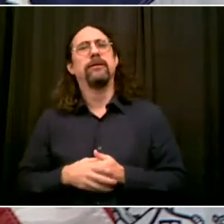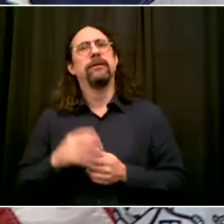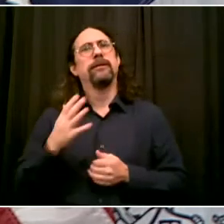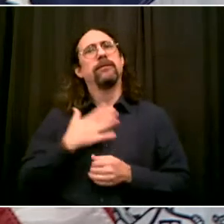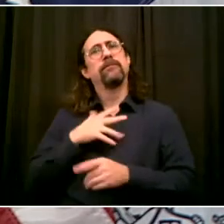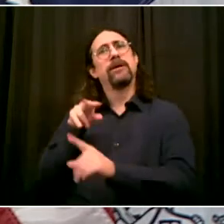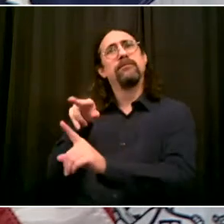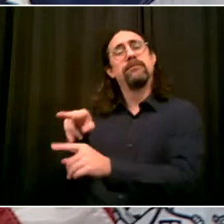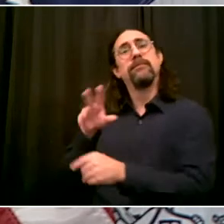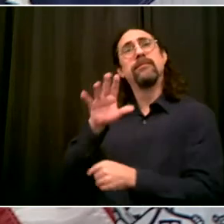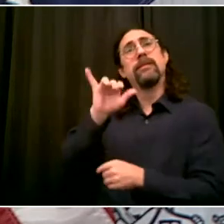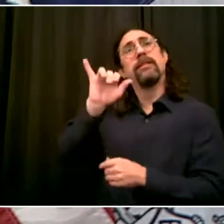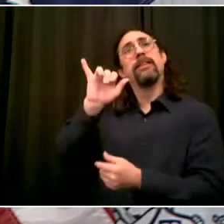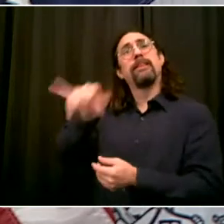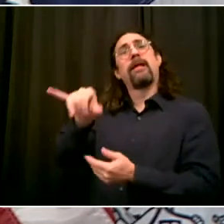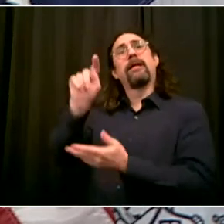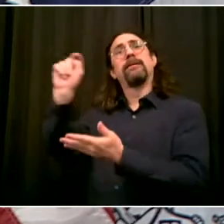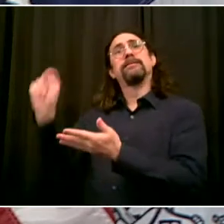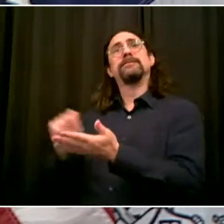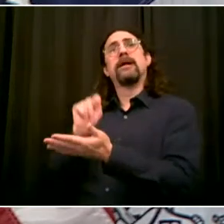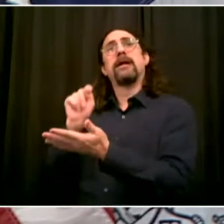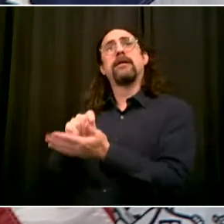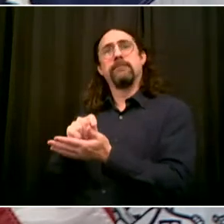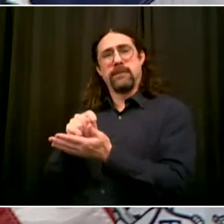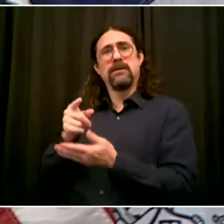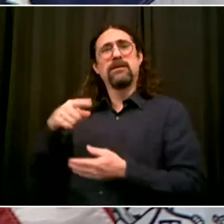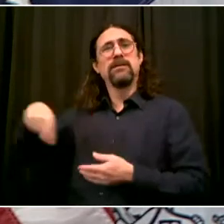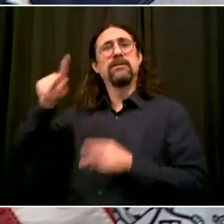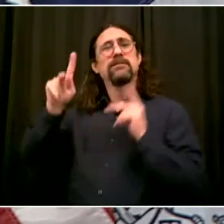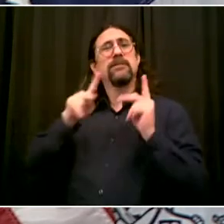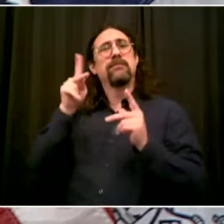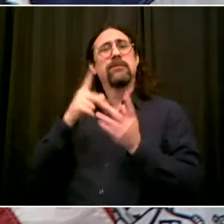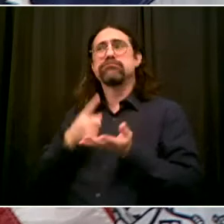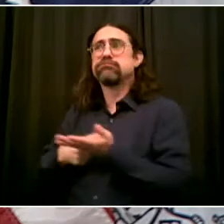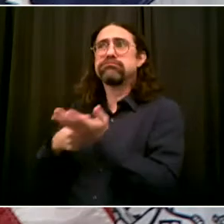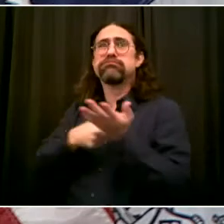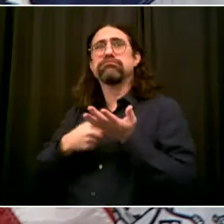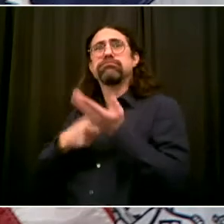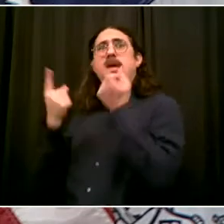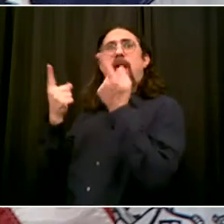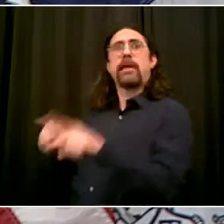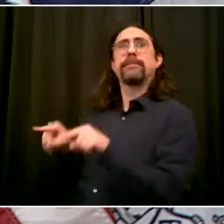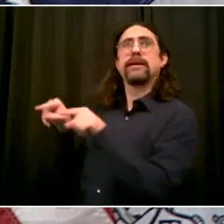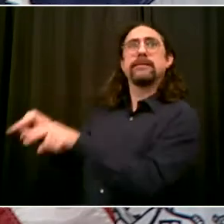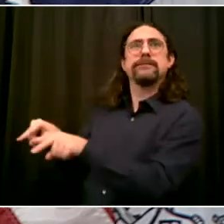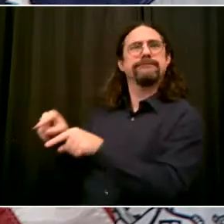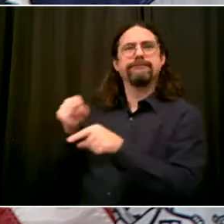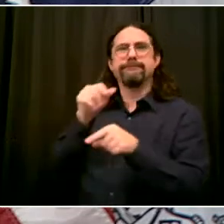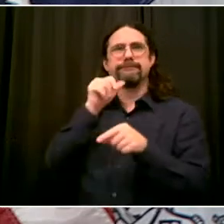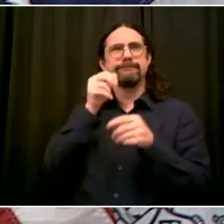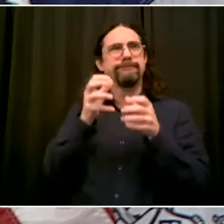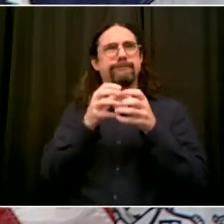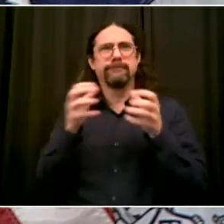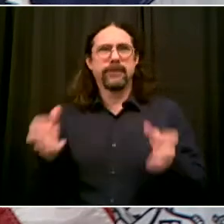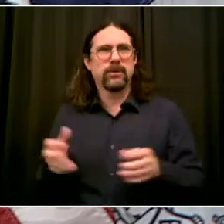TOLD OF WHAT PEOPLE IN THE COMOMMUNITY DID THEREAFTER AND BROUGHT THE UNITY TO CROWNWN HEIGHTS TODAY